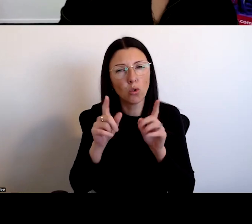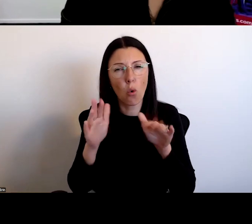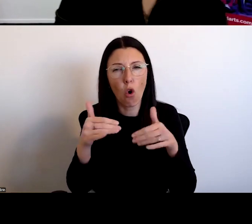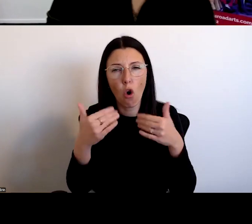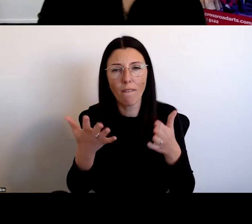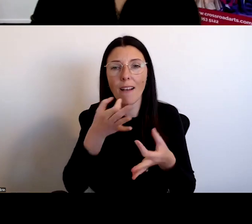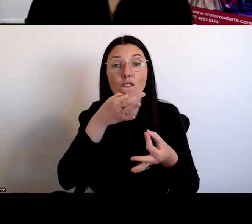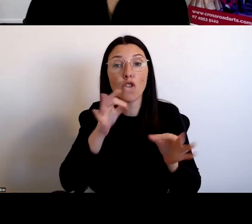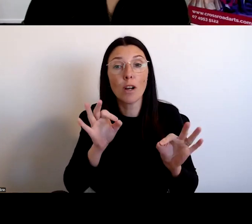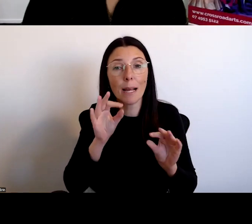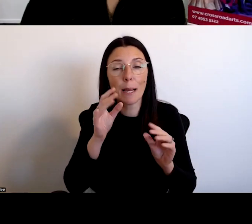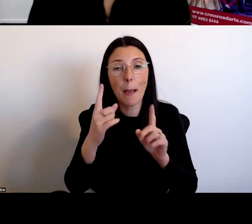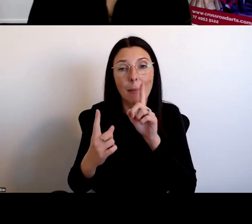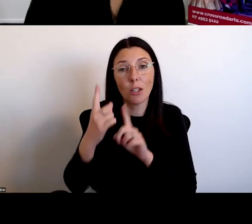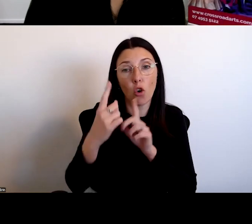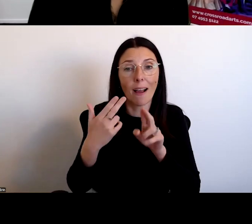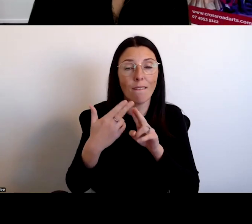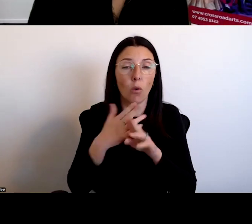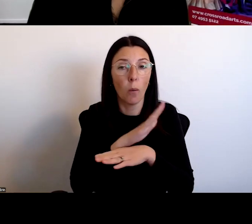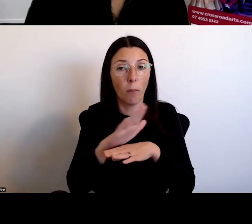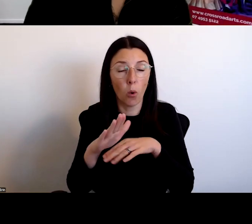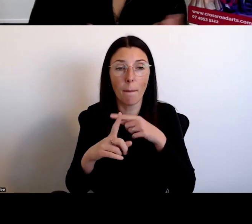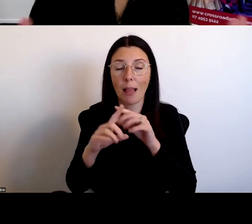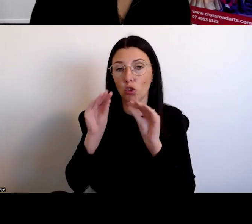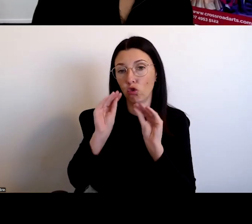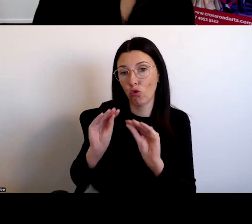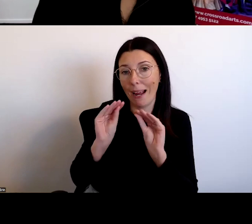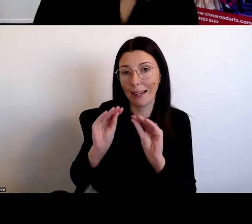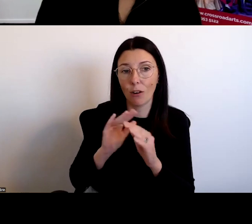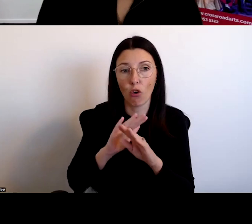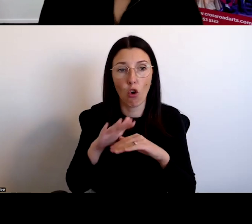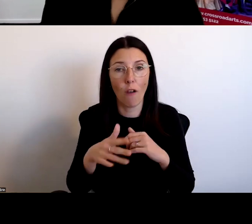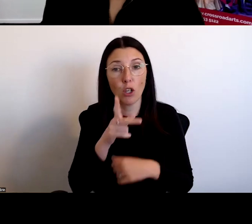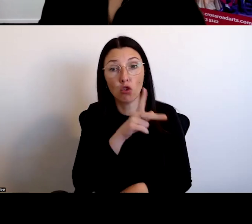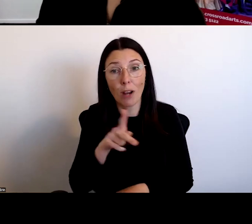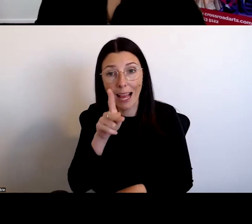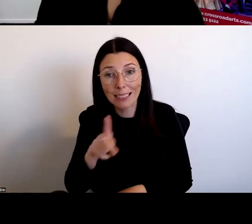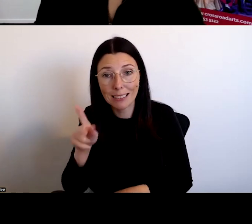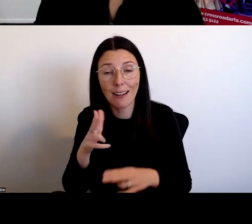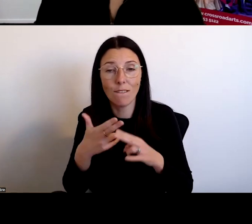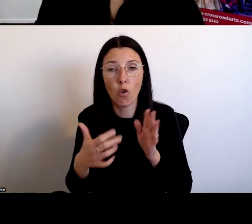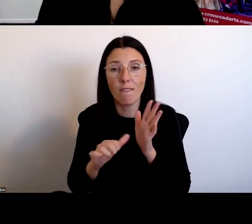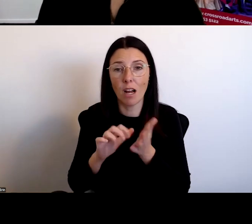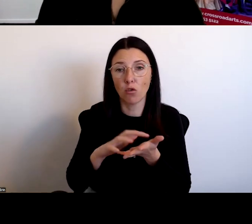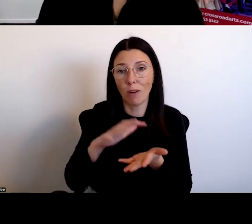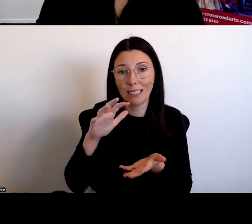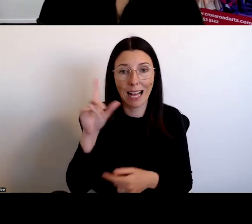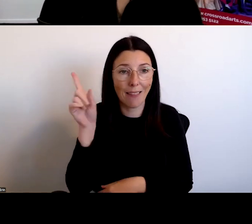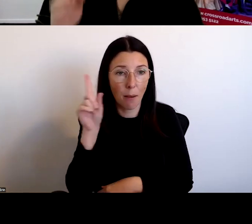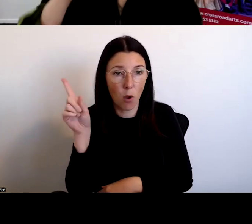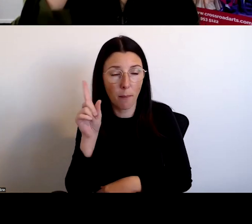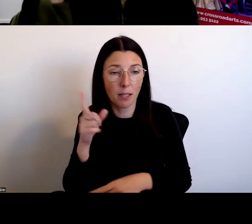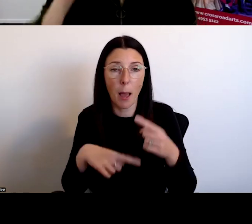and training around the trends of fundraising at the moment, and also giving some clarity